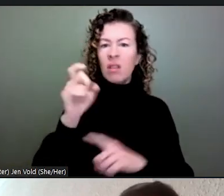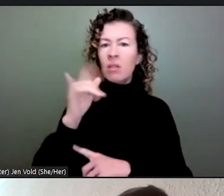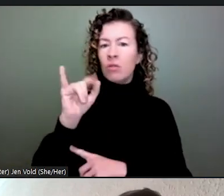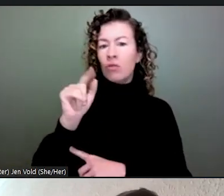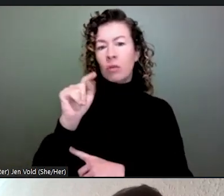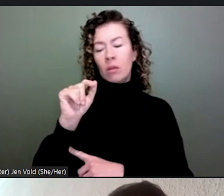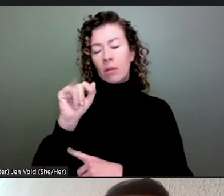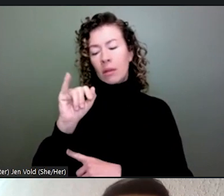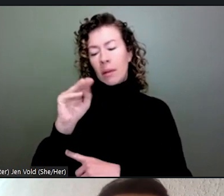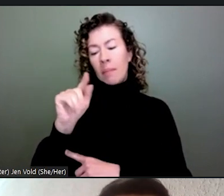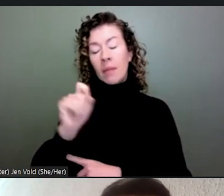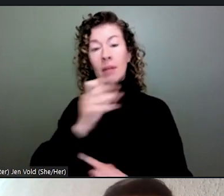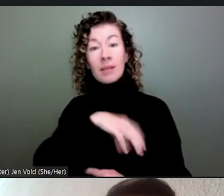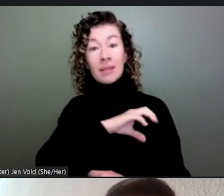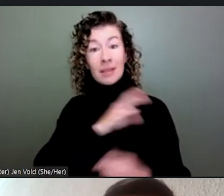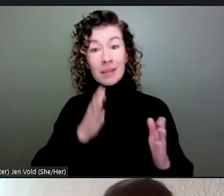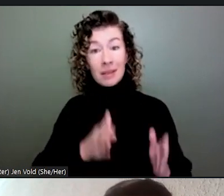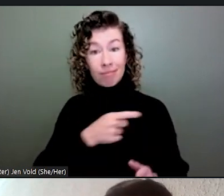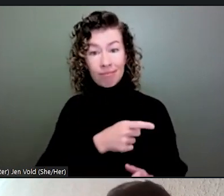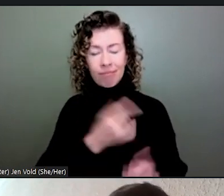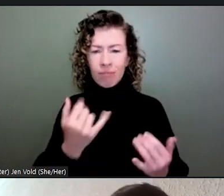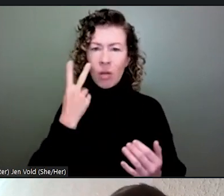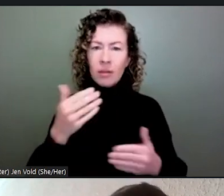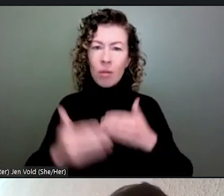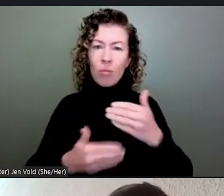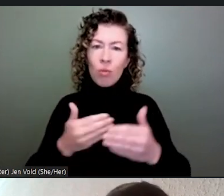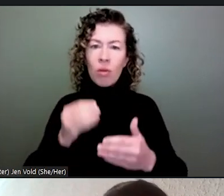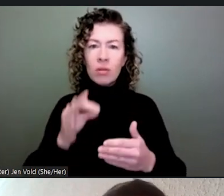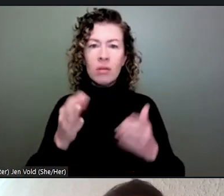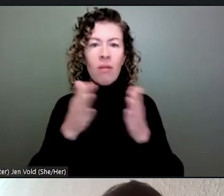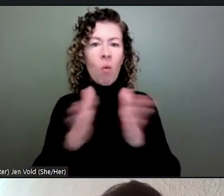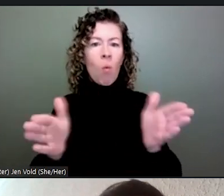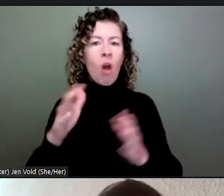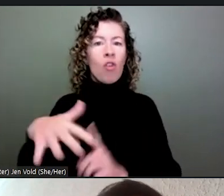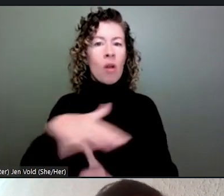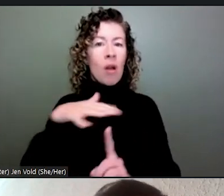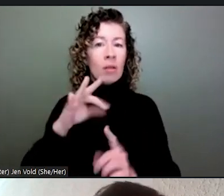Now, obviously, these are kind of processes of wider context around language, race and class in particular.